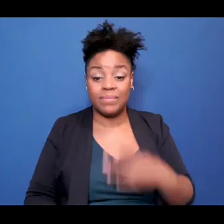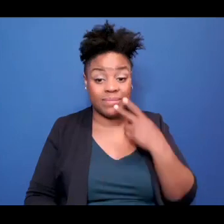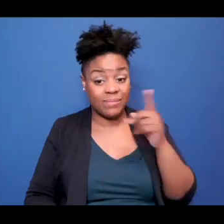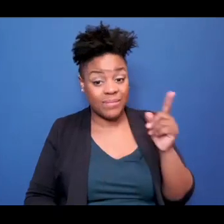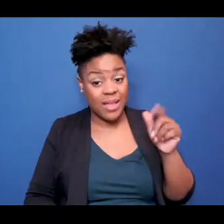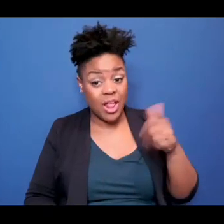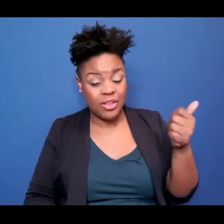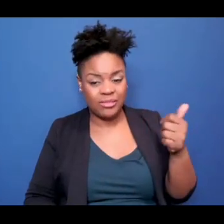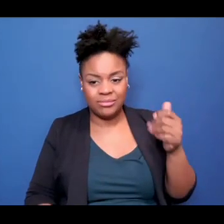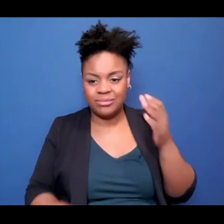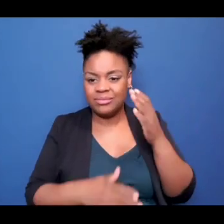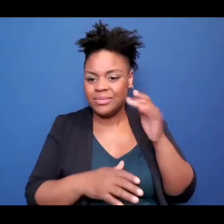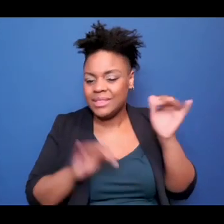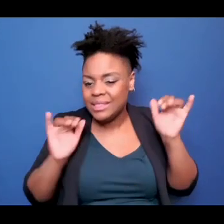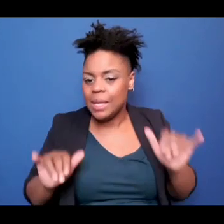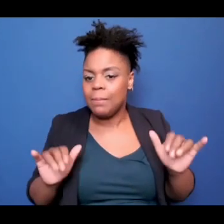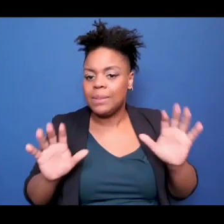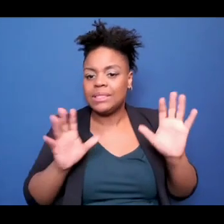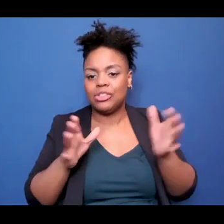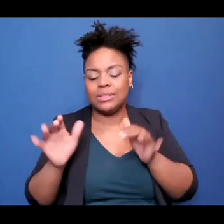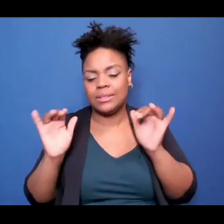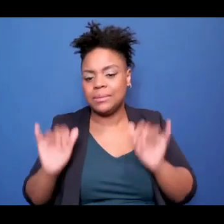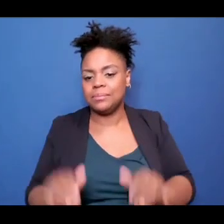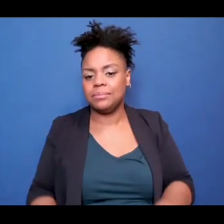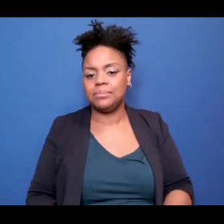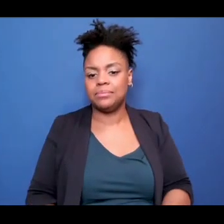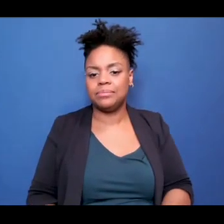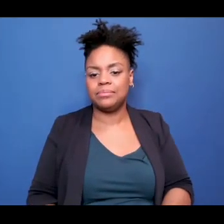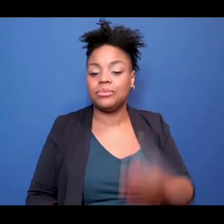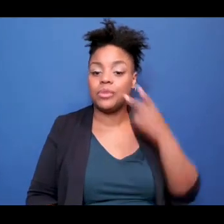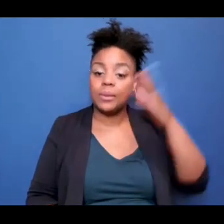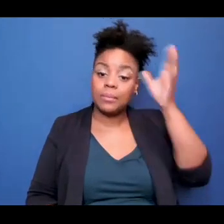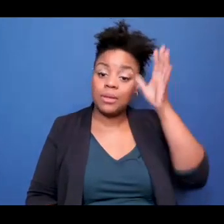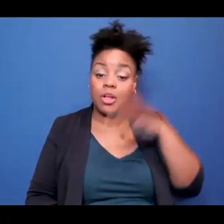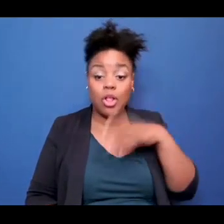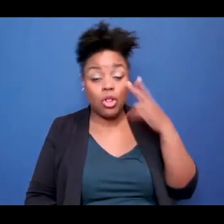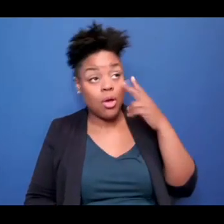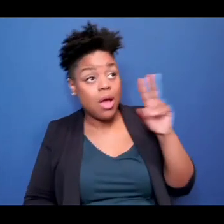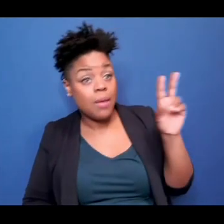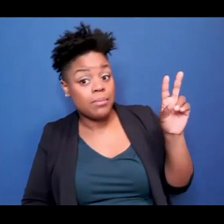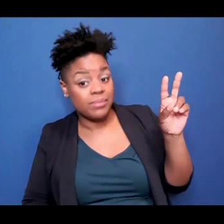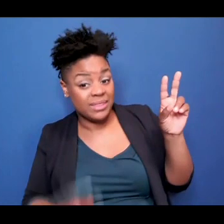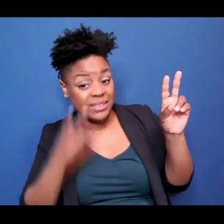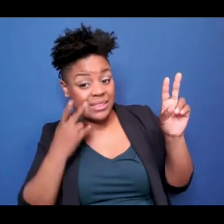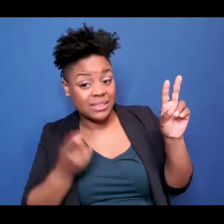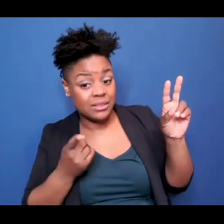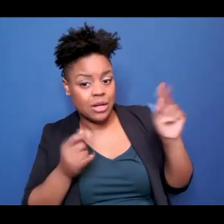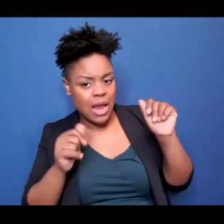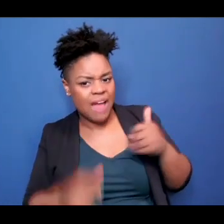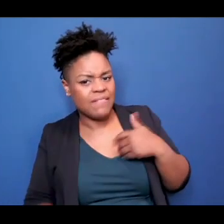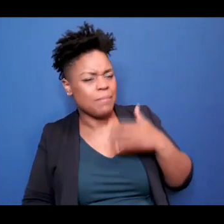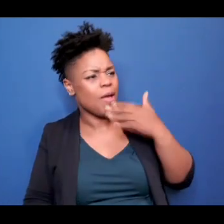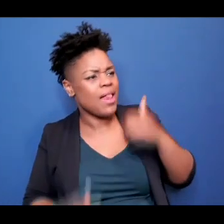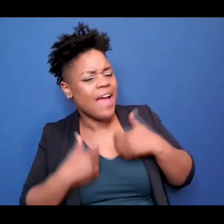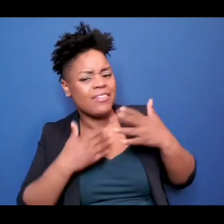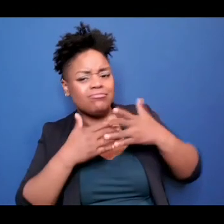AND THEN HERE IS ANOTHER IN THAT SERIES, AND THE SAME IDEA HERE, IF THIS GENTLEMAN WOULD JUST LOOK UP, HE COULD BE HAVING A